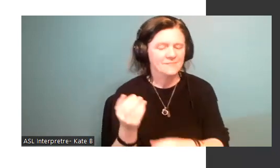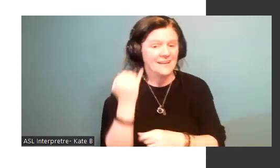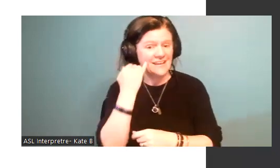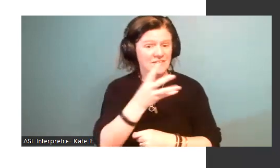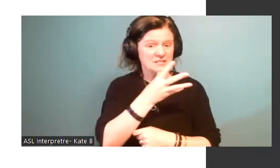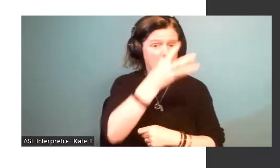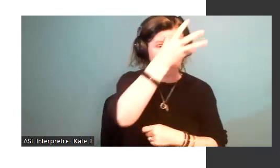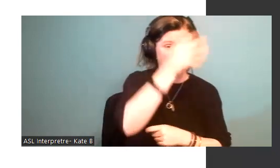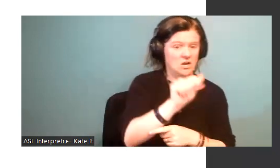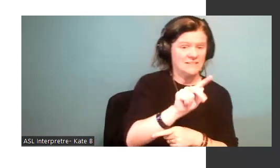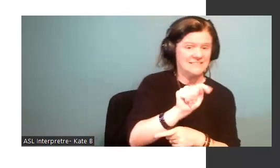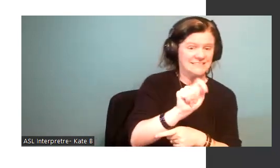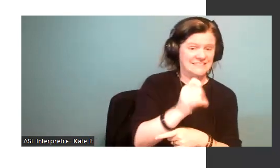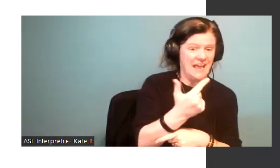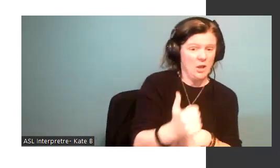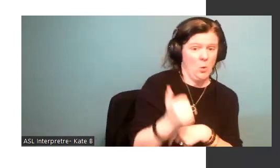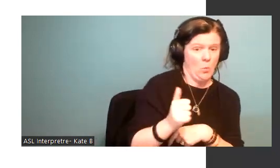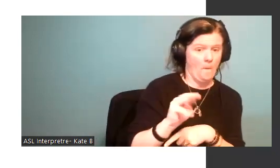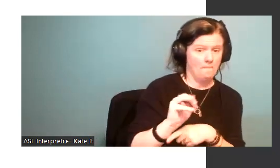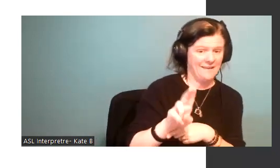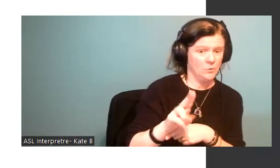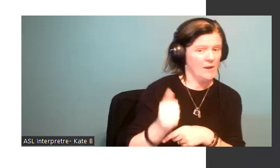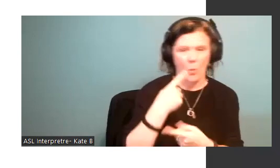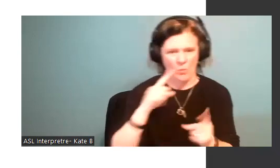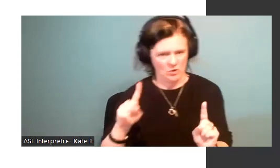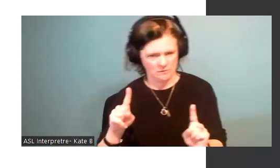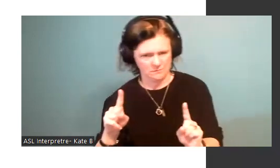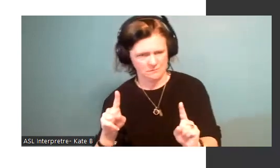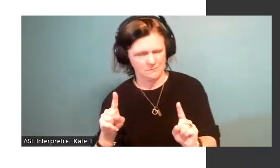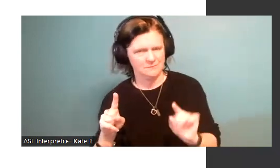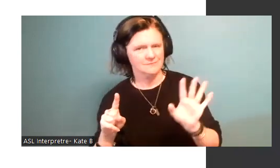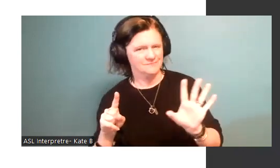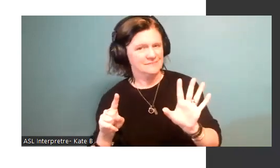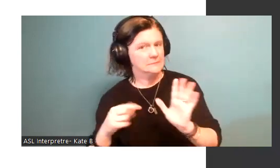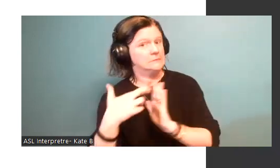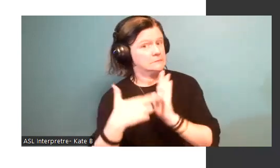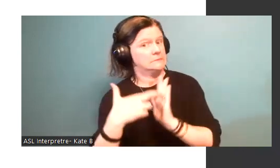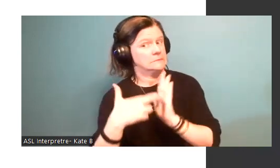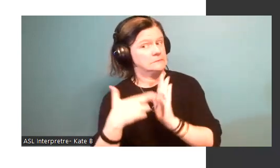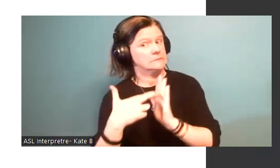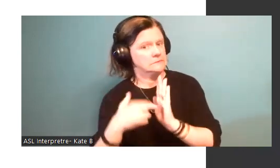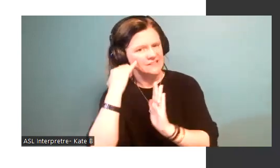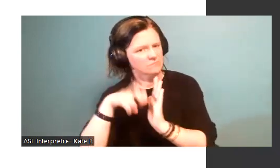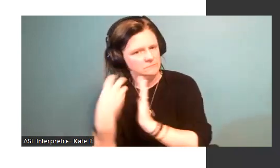of it to make all of the elements function, because if you only put in one thing, such as a